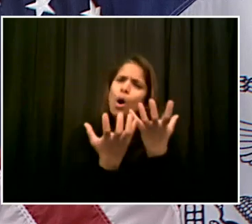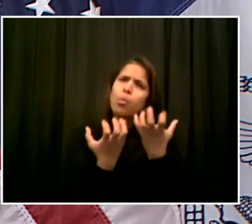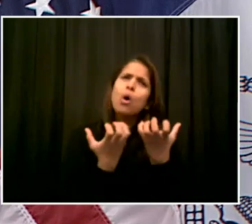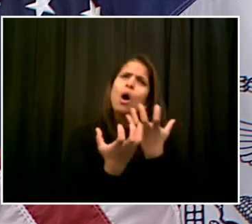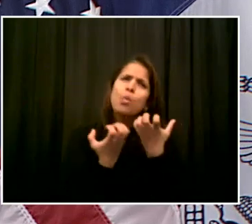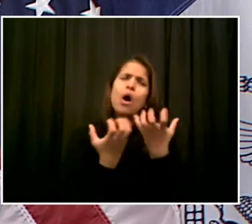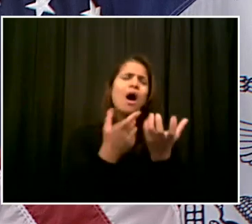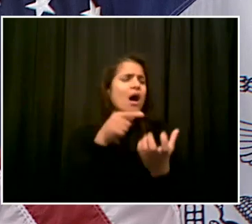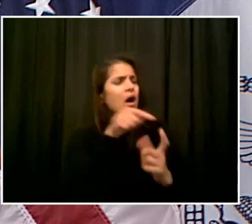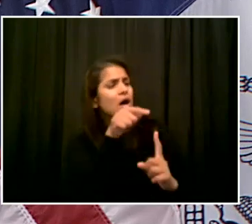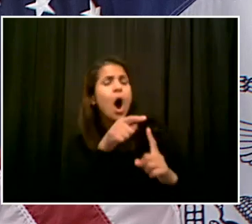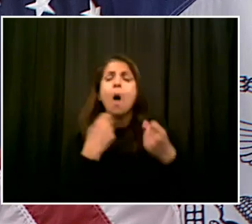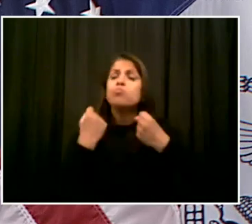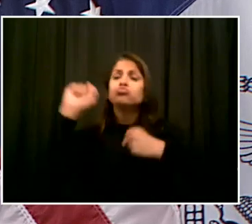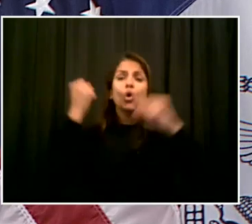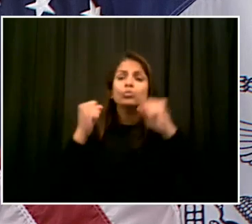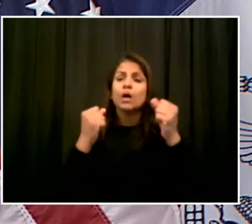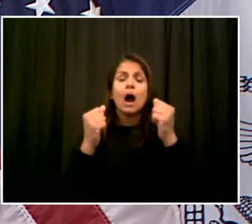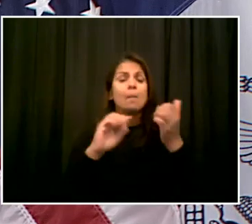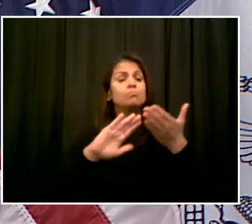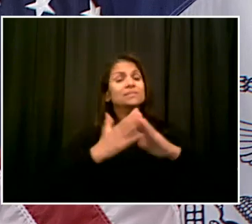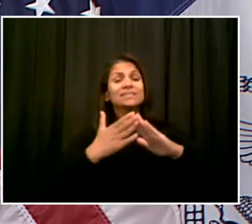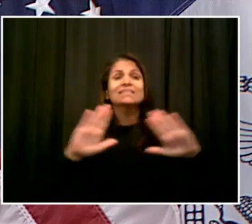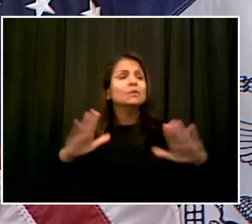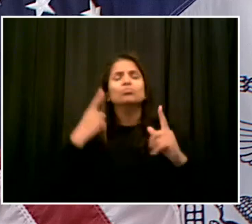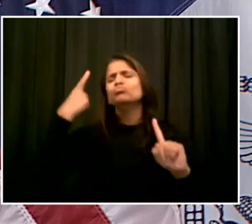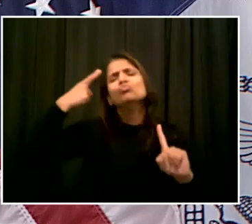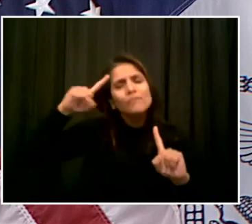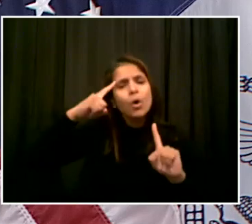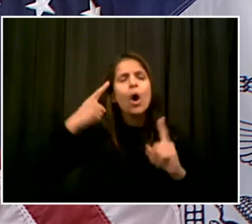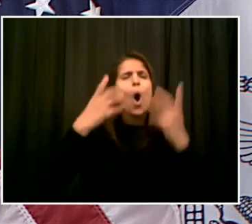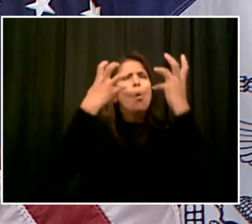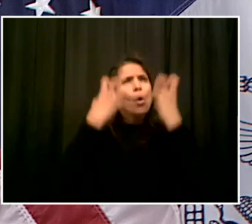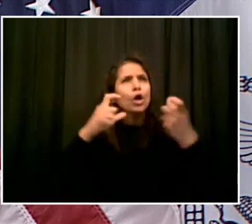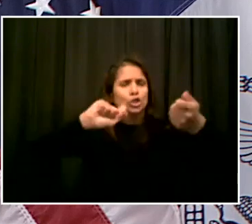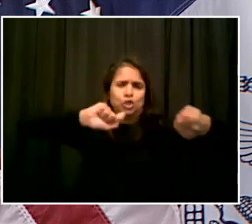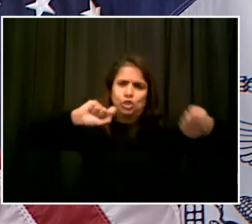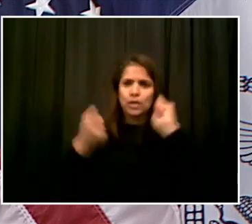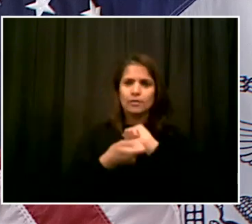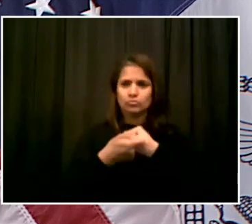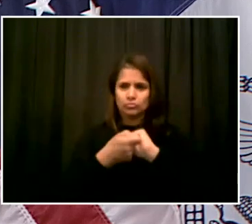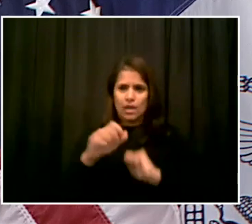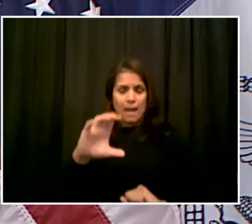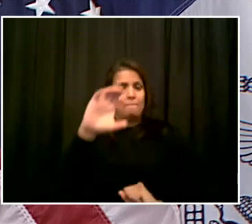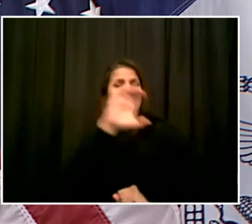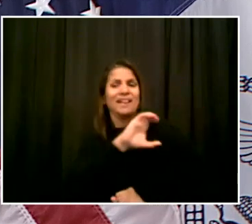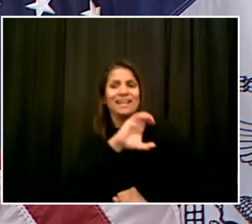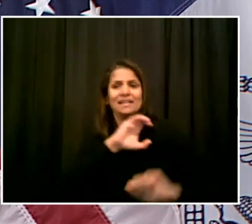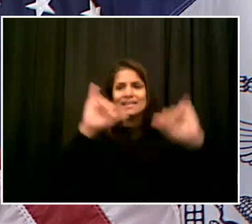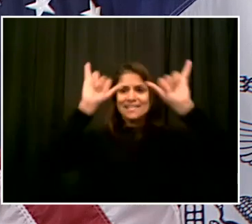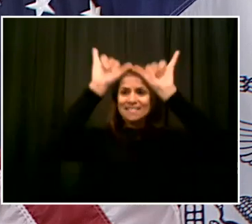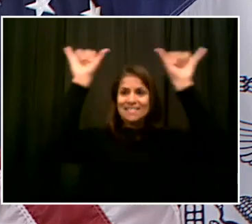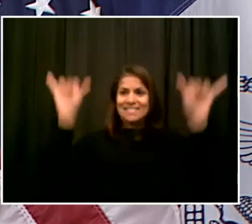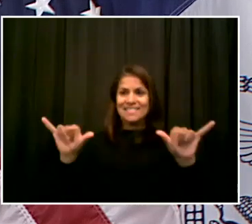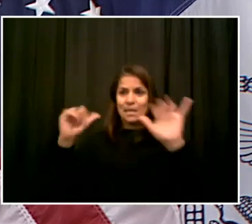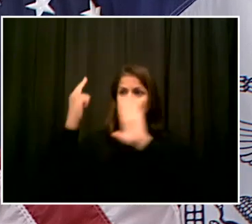TO PUT THEM TOGETHER SO WELL.